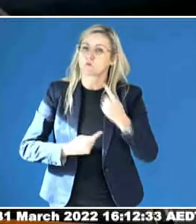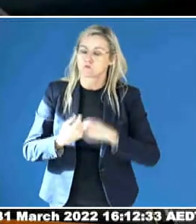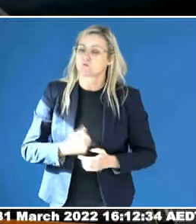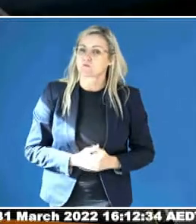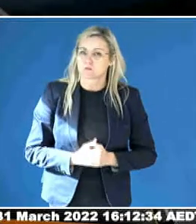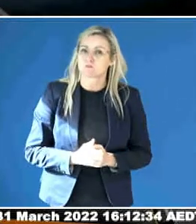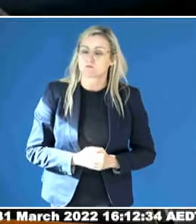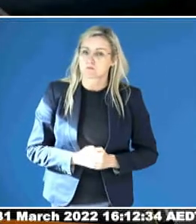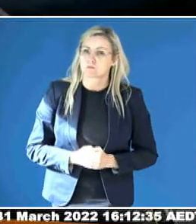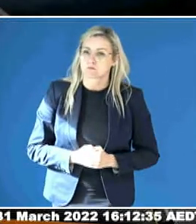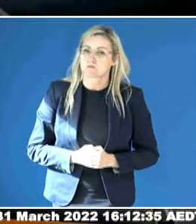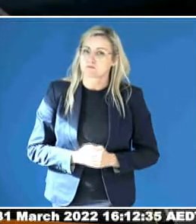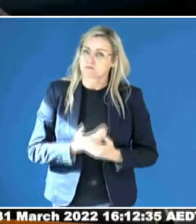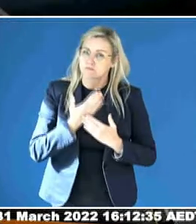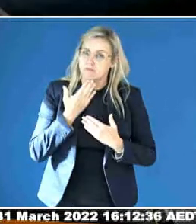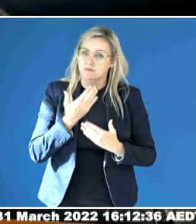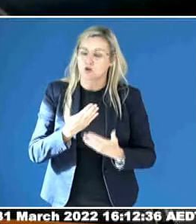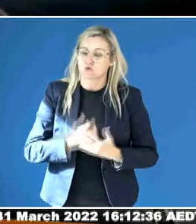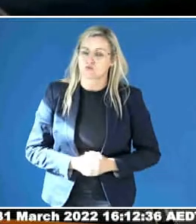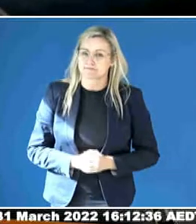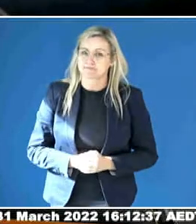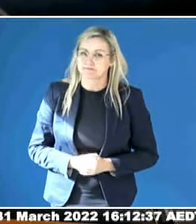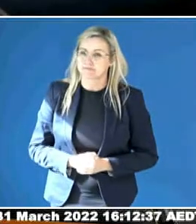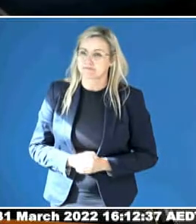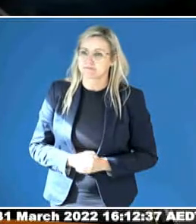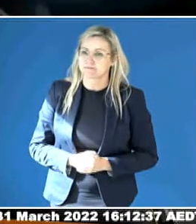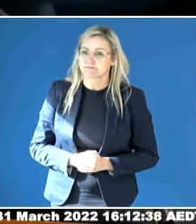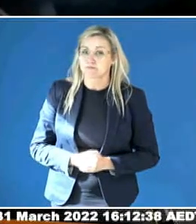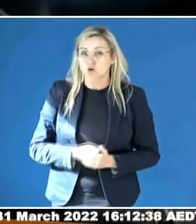Thank you. You have also got some recommendations that you want to make and the